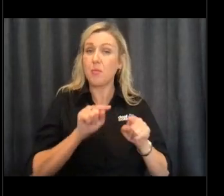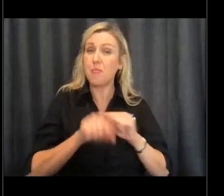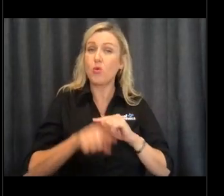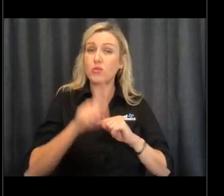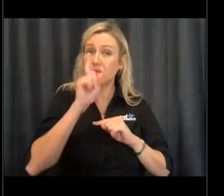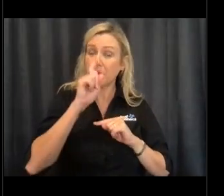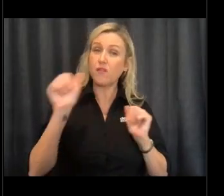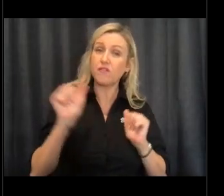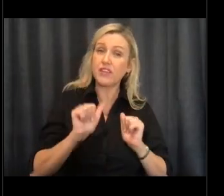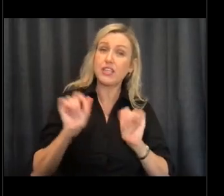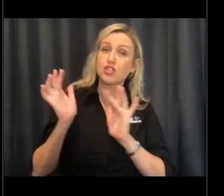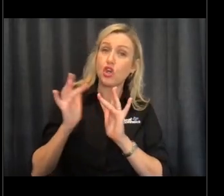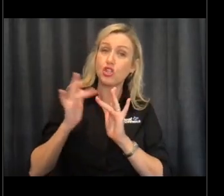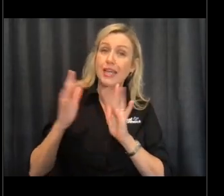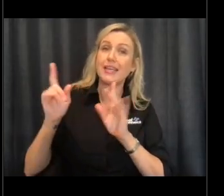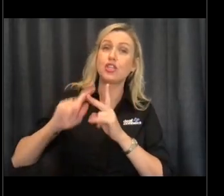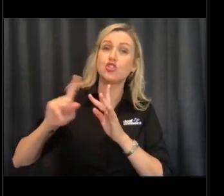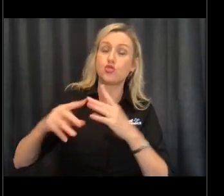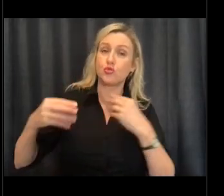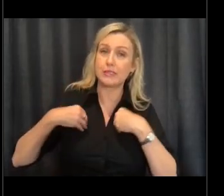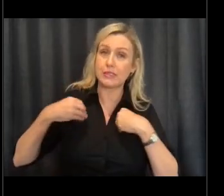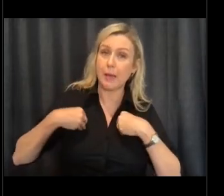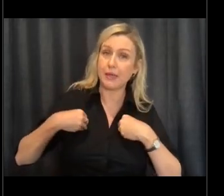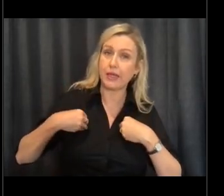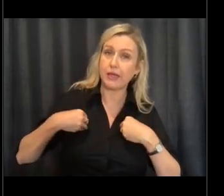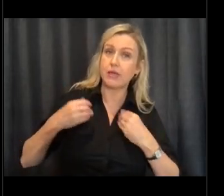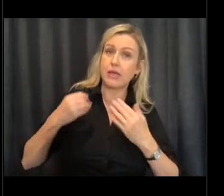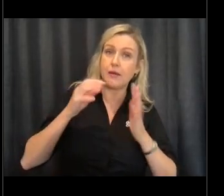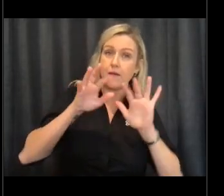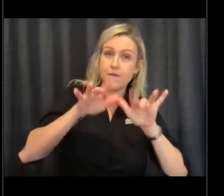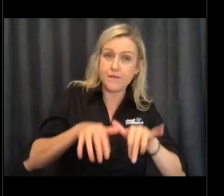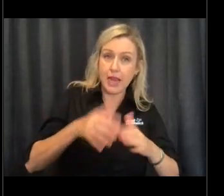If you get someone that has not lodged their insurance claim that has insurance I would